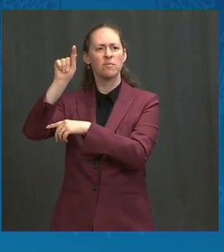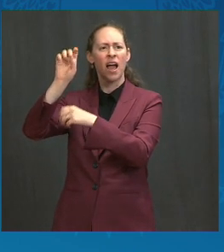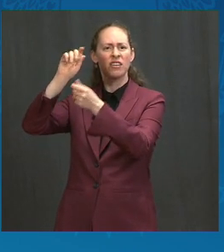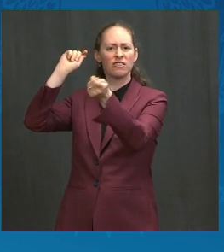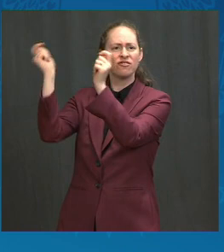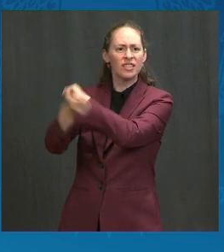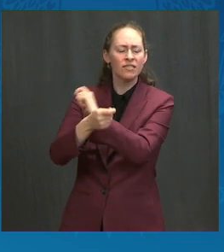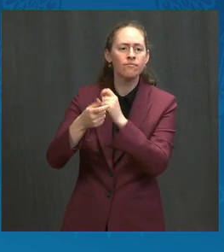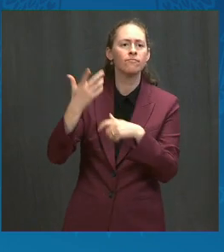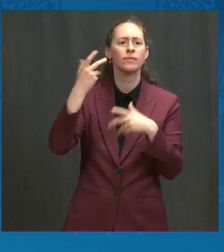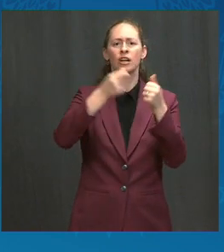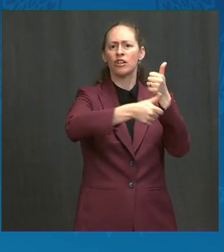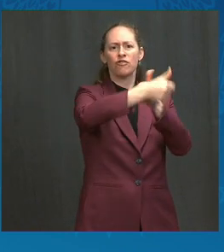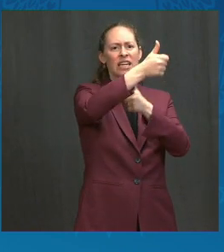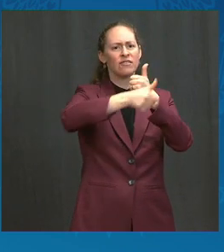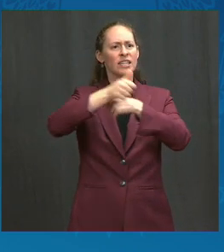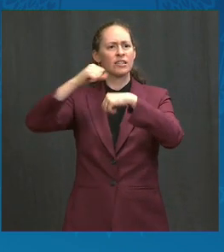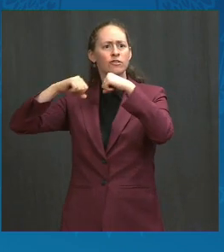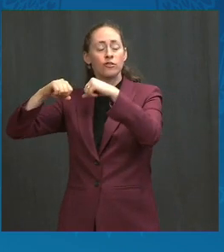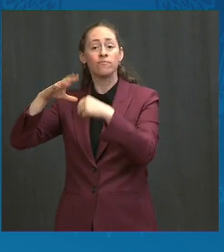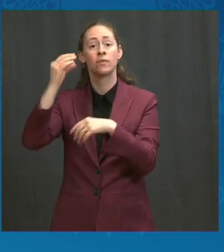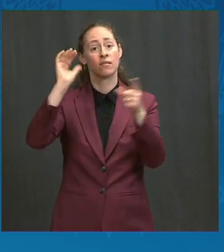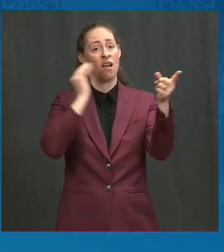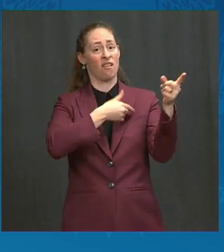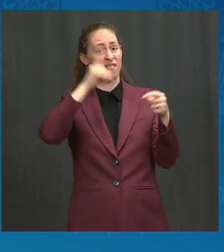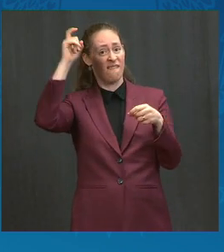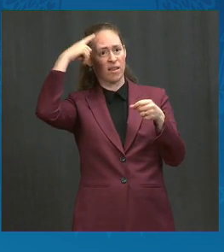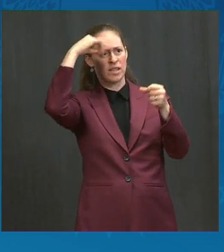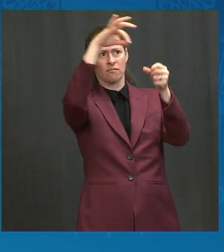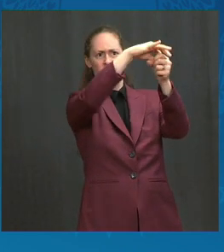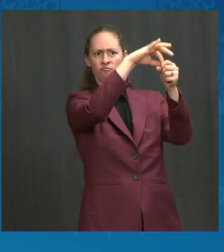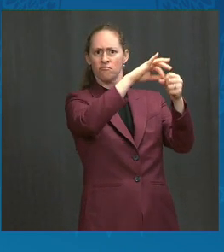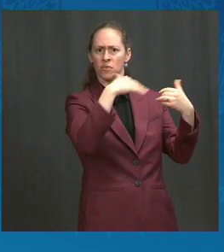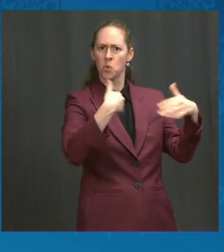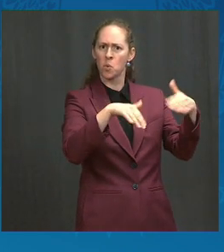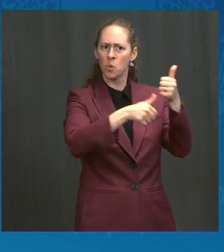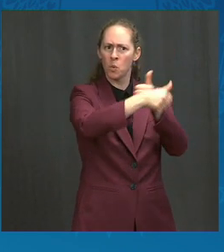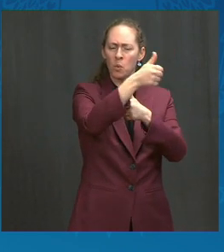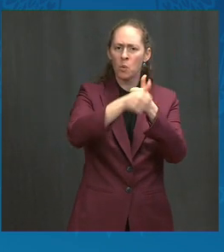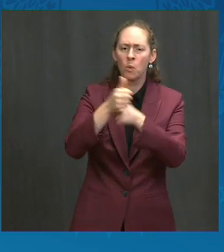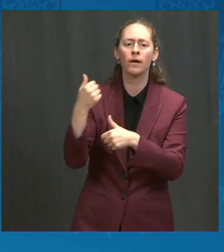and threats to democracy. And in these meetings, I have often made it a point